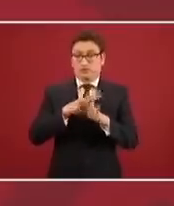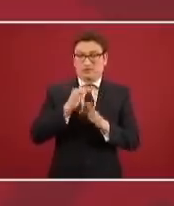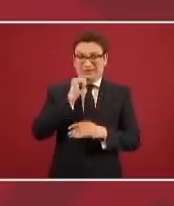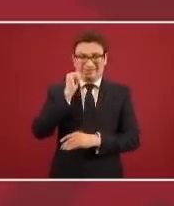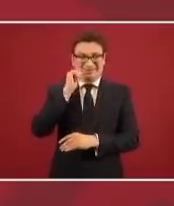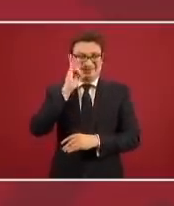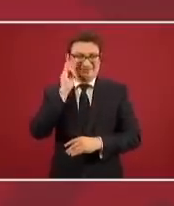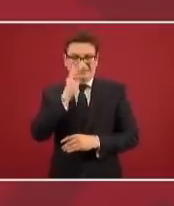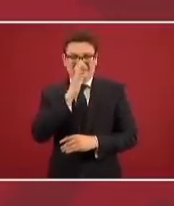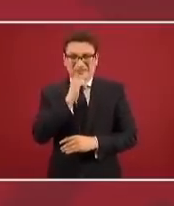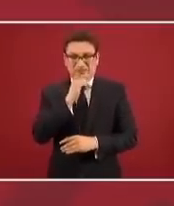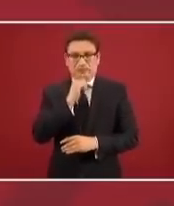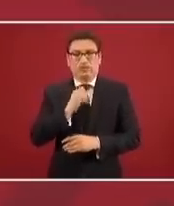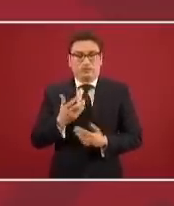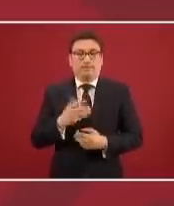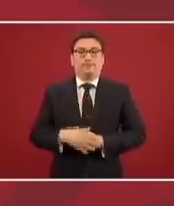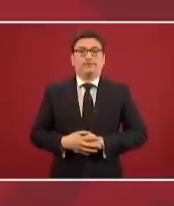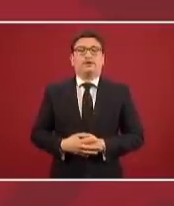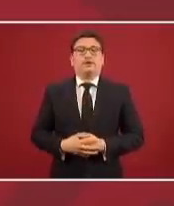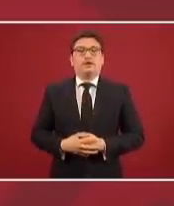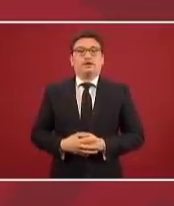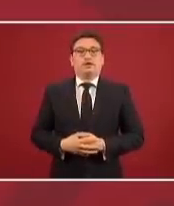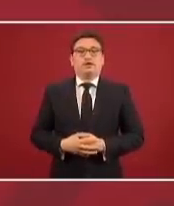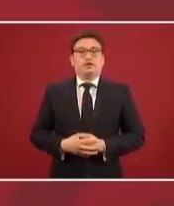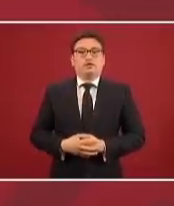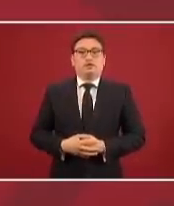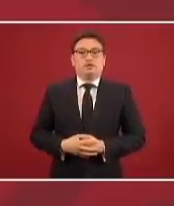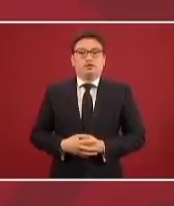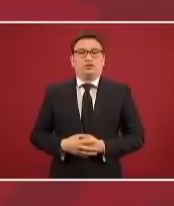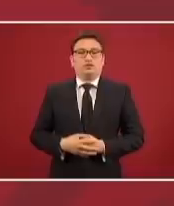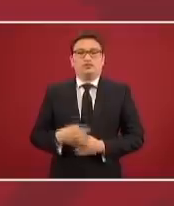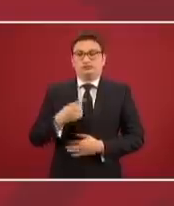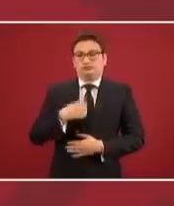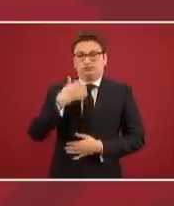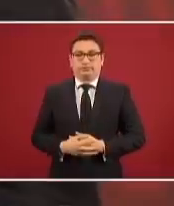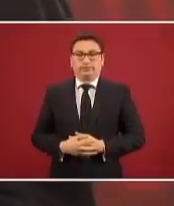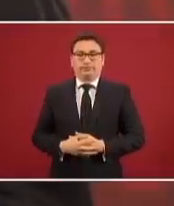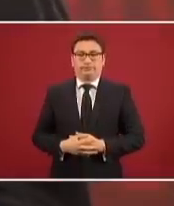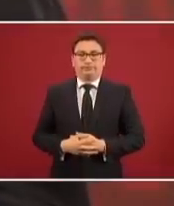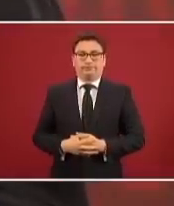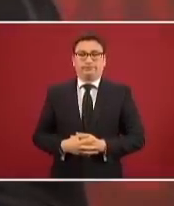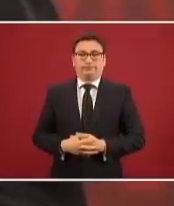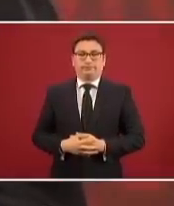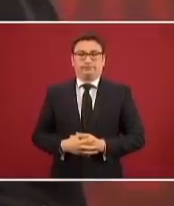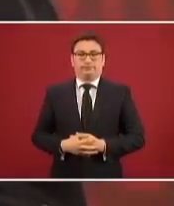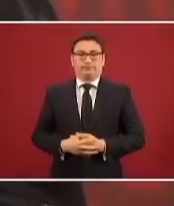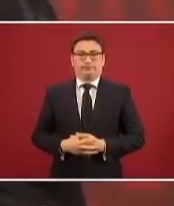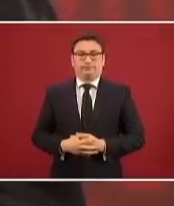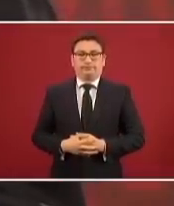he e not everything is bad is always consistent in